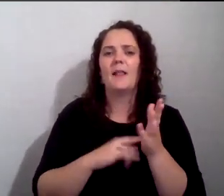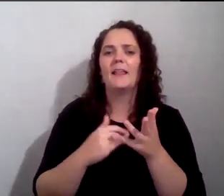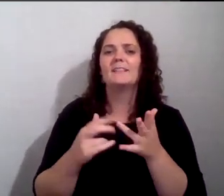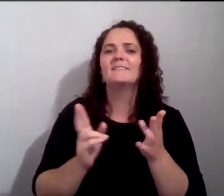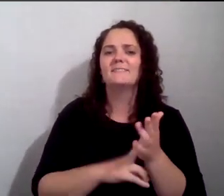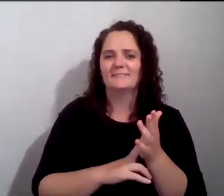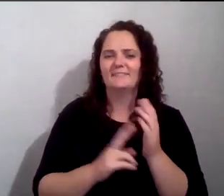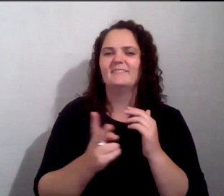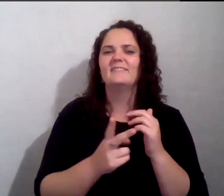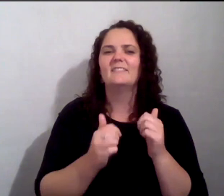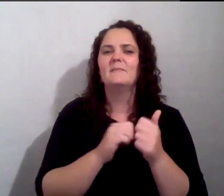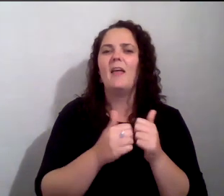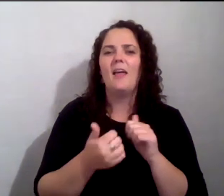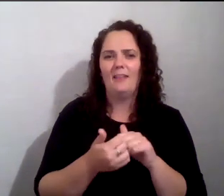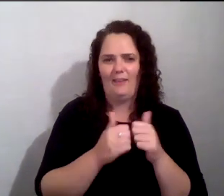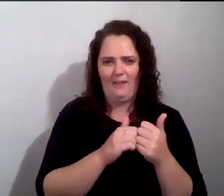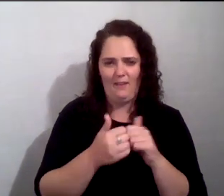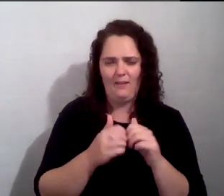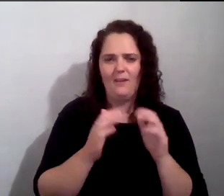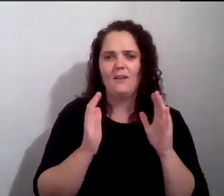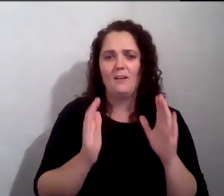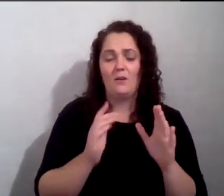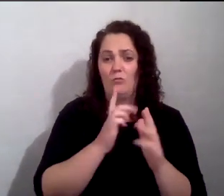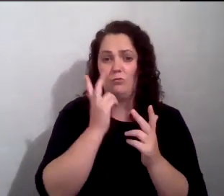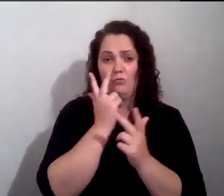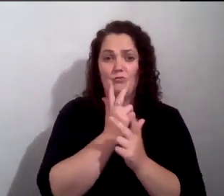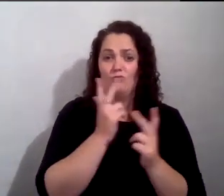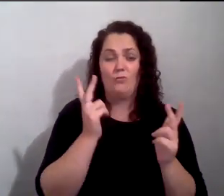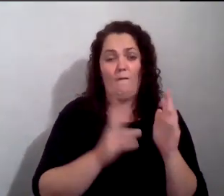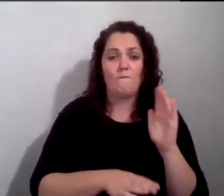and he's credited with holding the first solo exhibition of purely abstract work